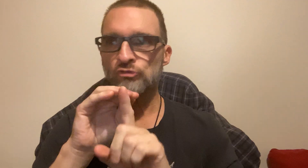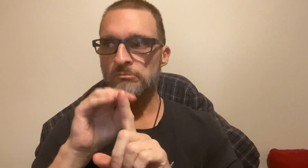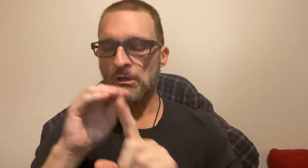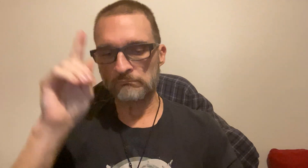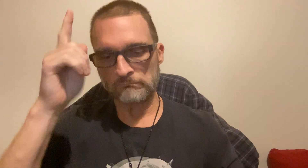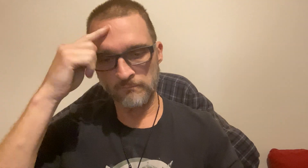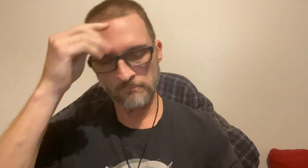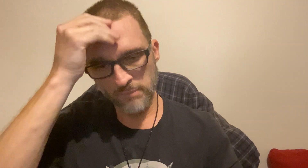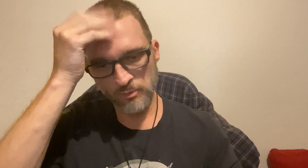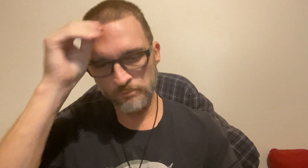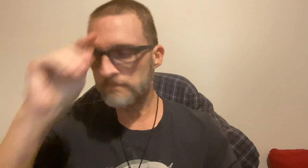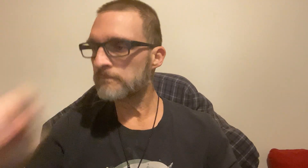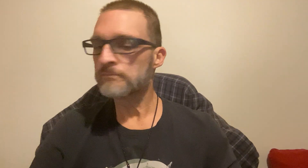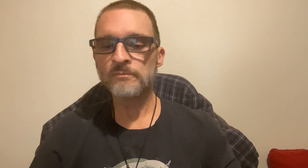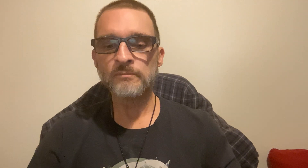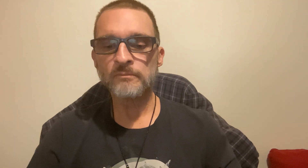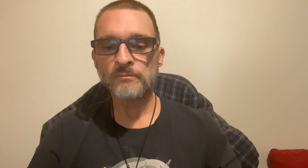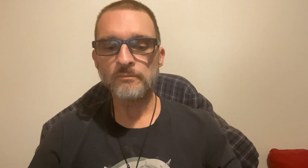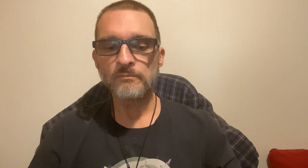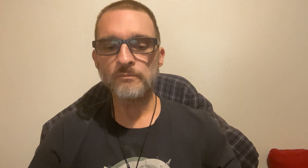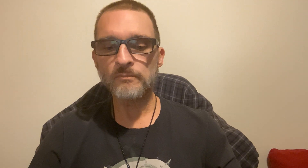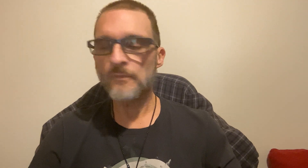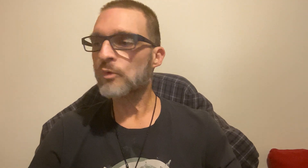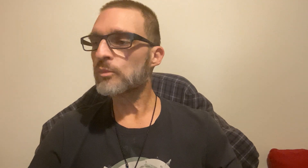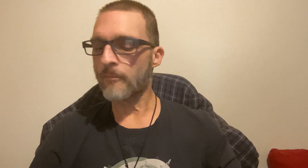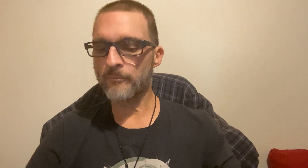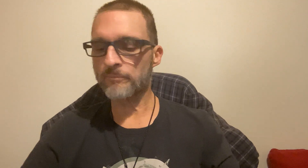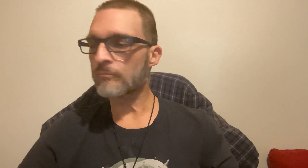I need to add a reminder. I just remembered it.